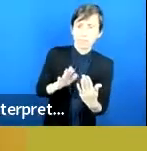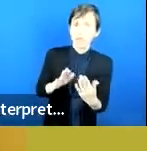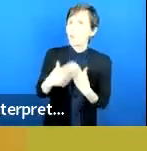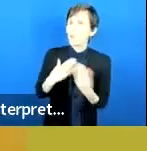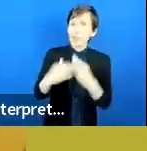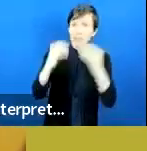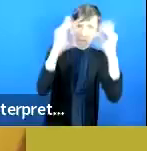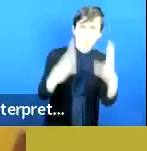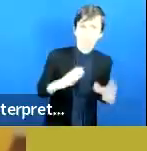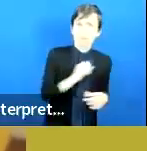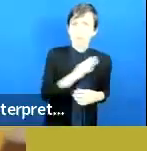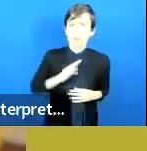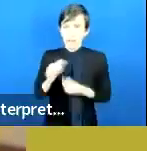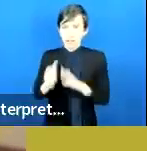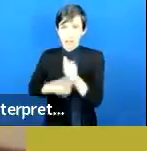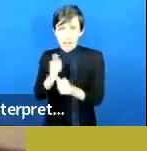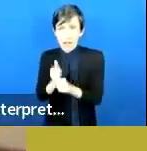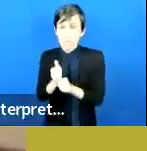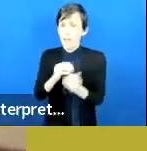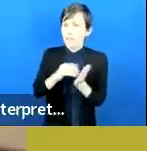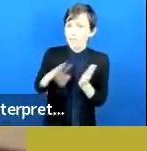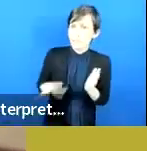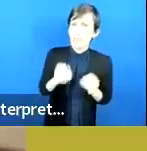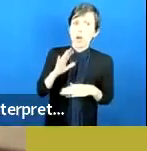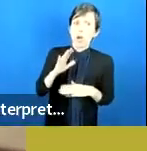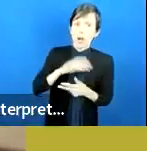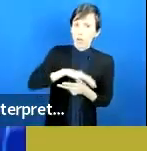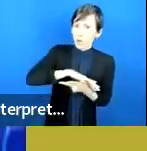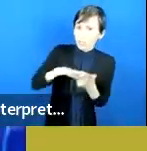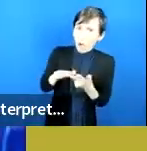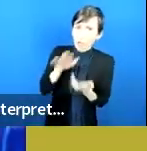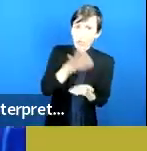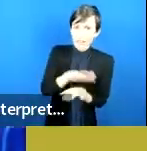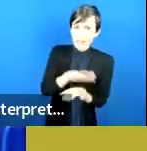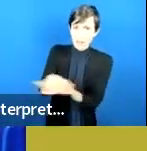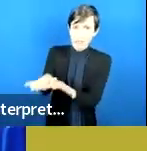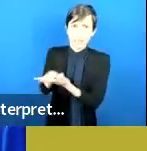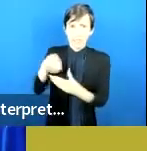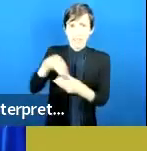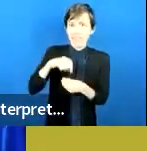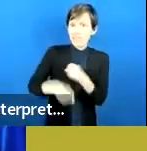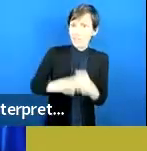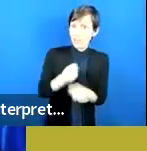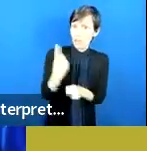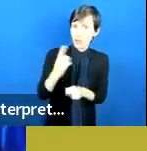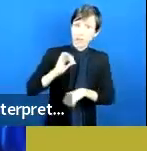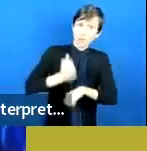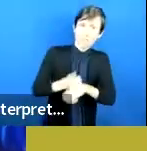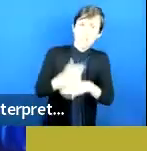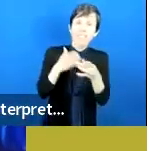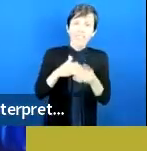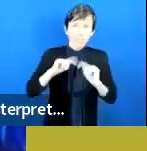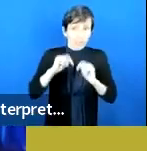and alums across the three University of Michigan campuses. In year one, we established our leadership team defined our